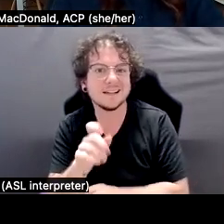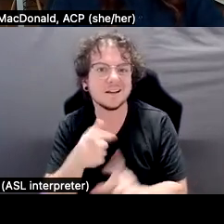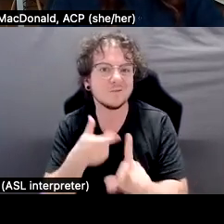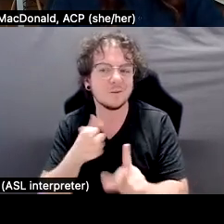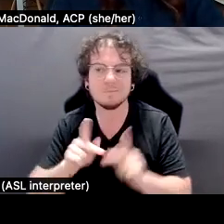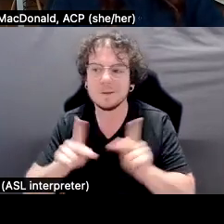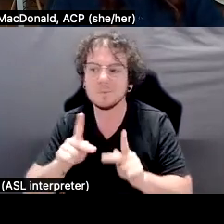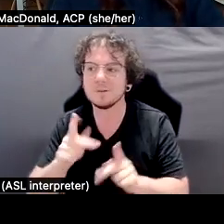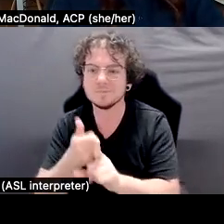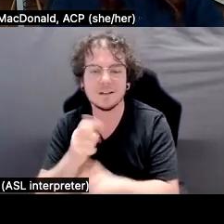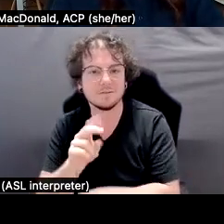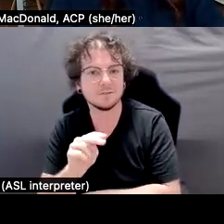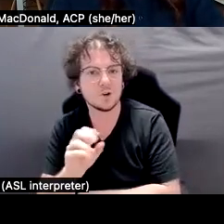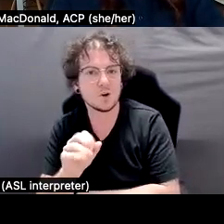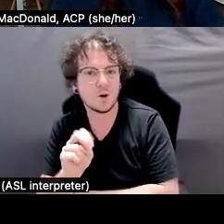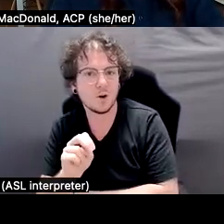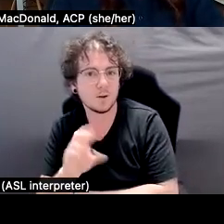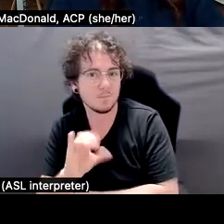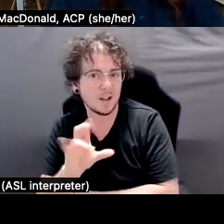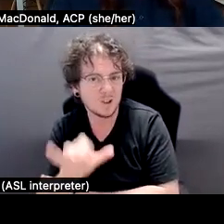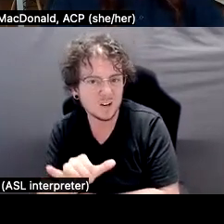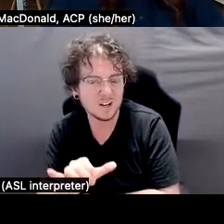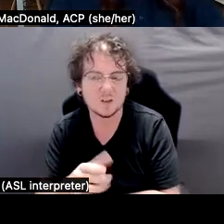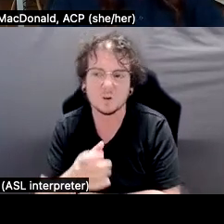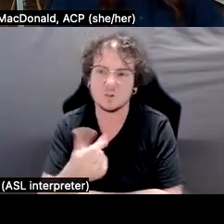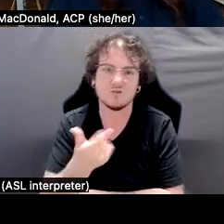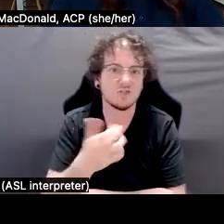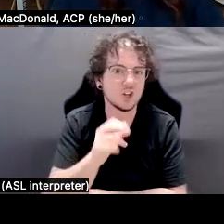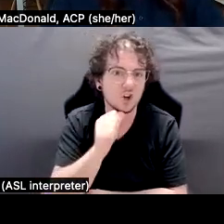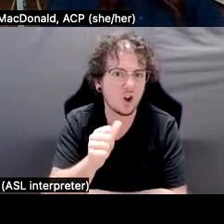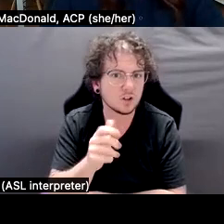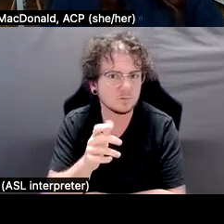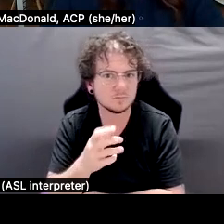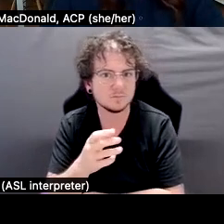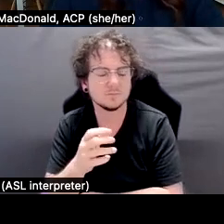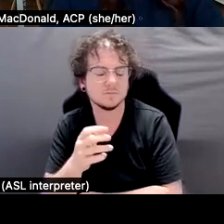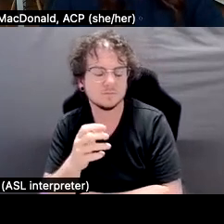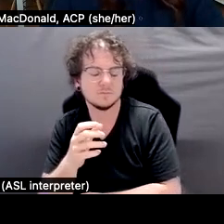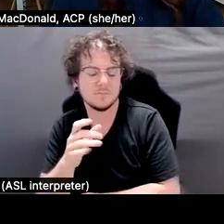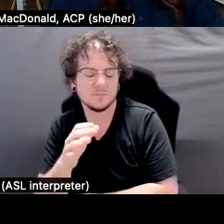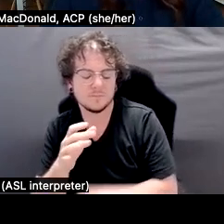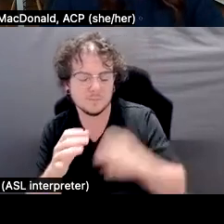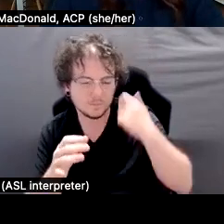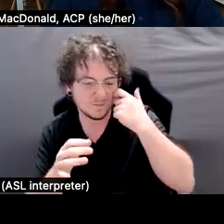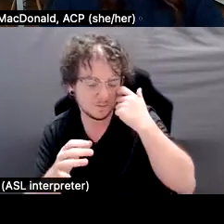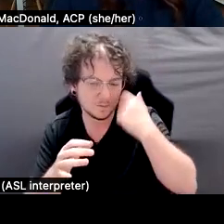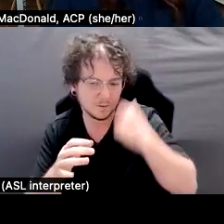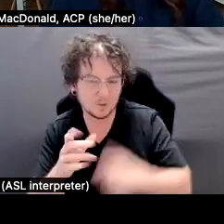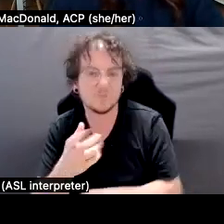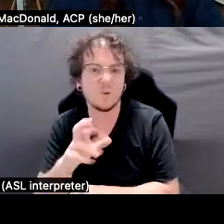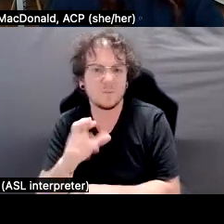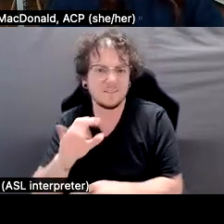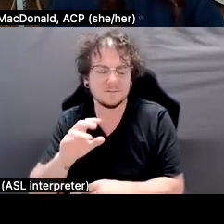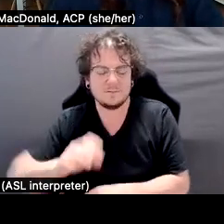respondents to analyse those averages meaningfully against the salary data that we received.